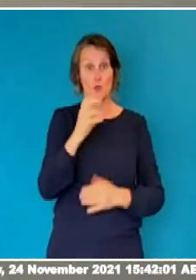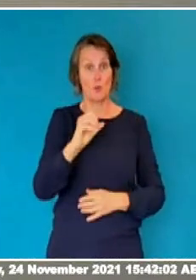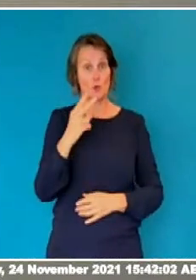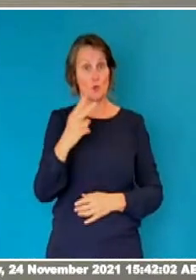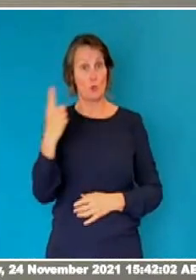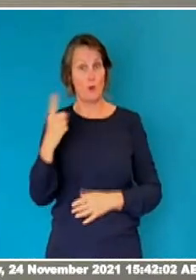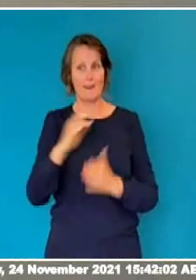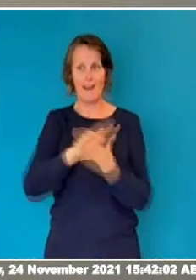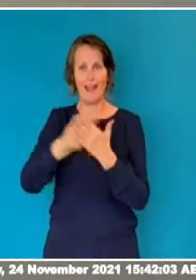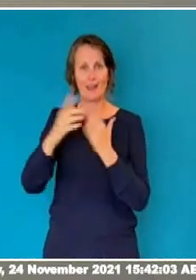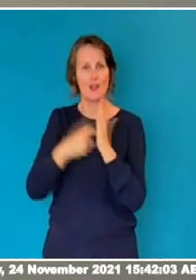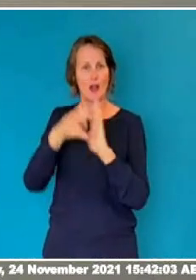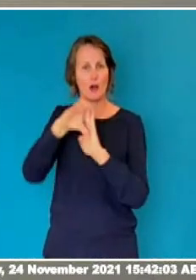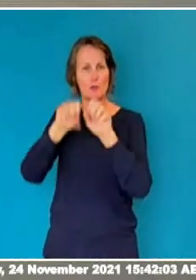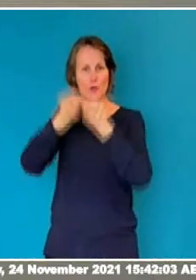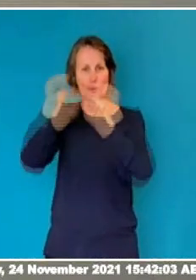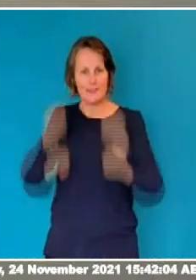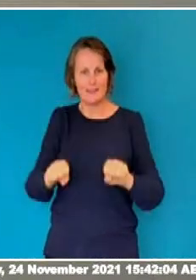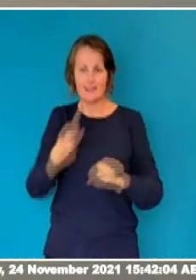system recorded 8 employees?